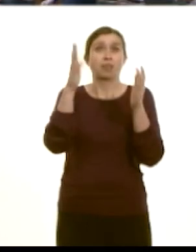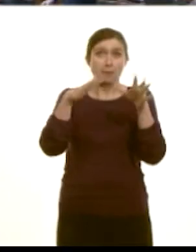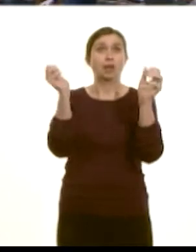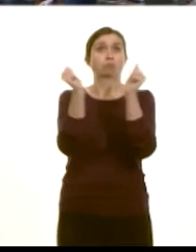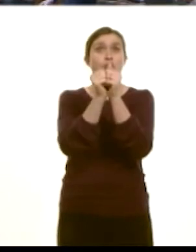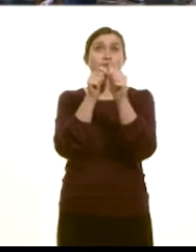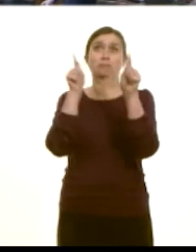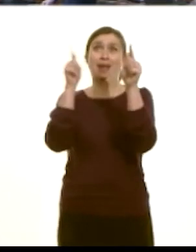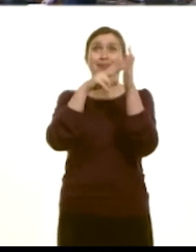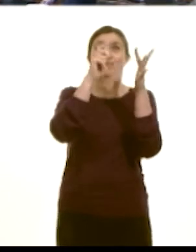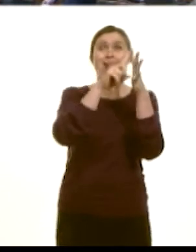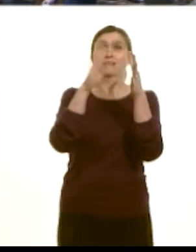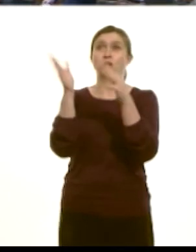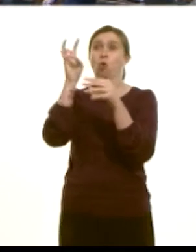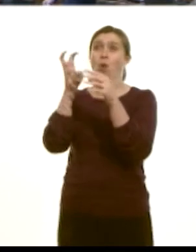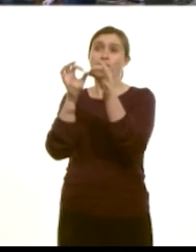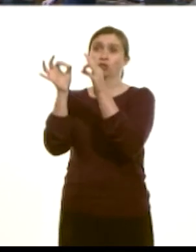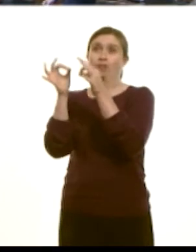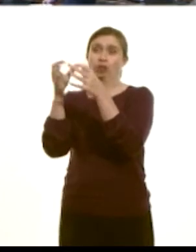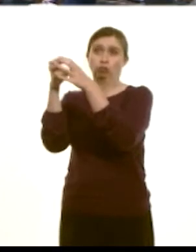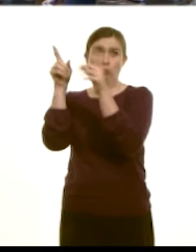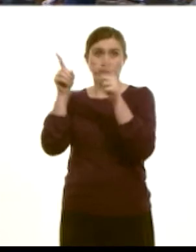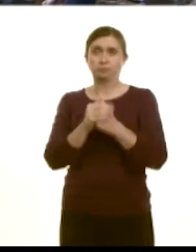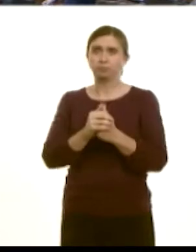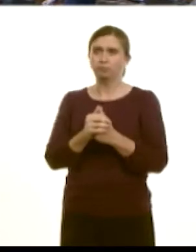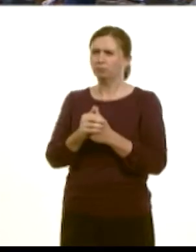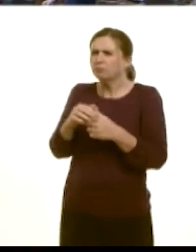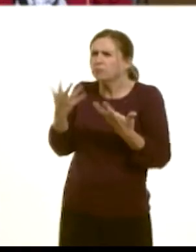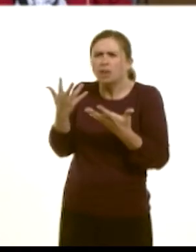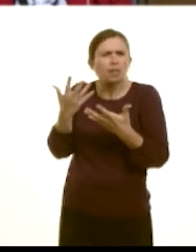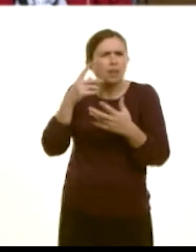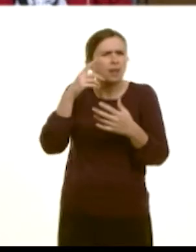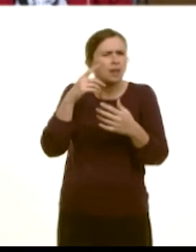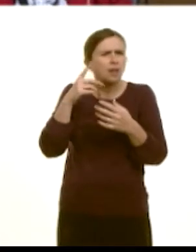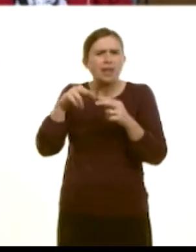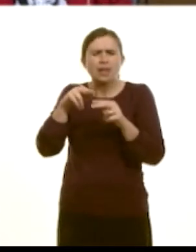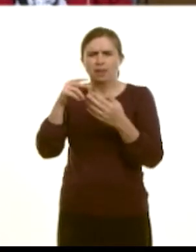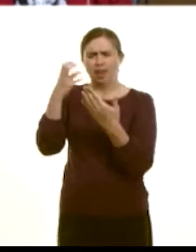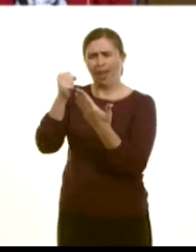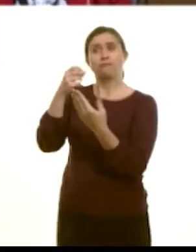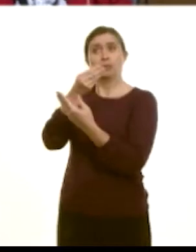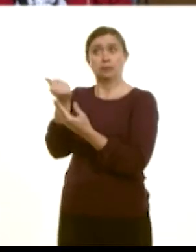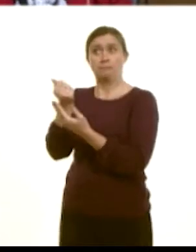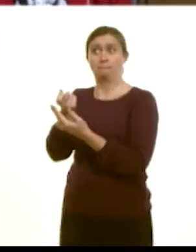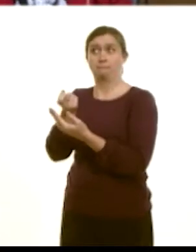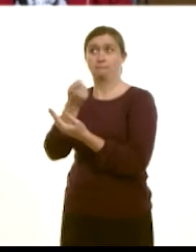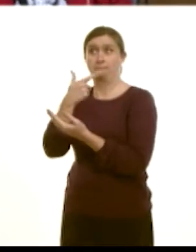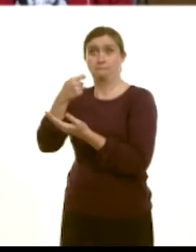Carwyn Jones: If there is no bar on GPs prescribing a particular medicine, they are able to do